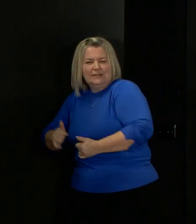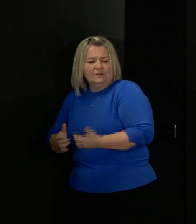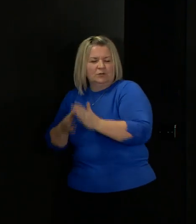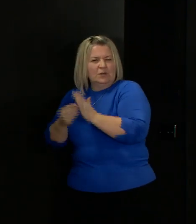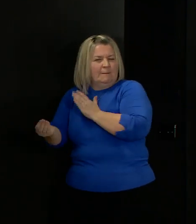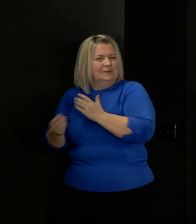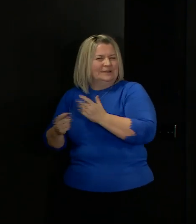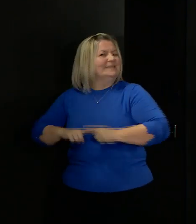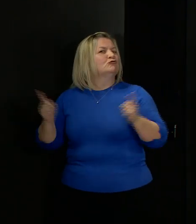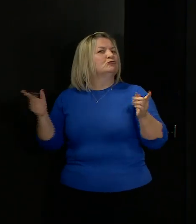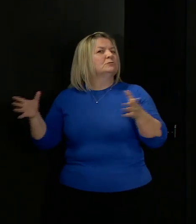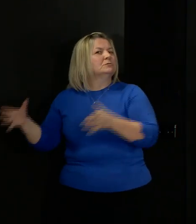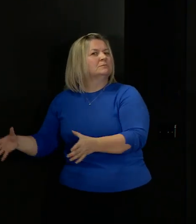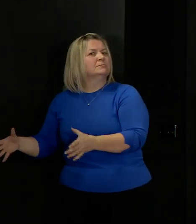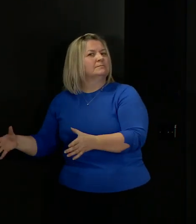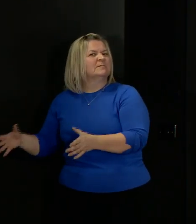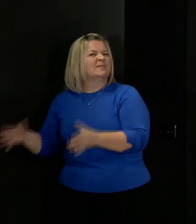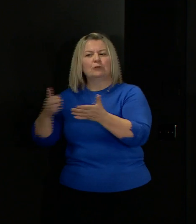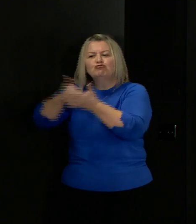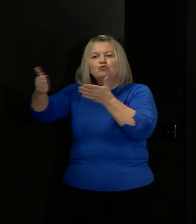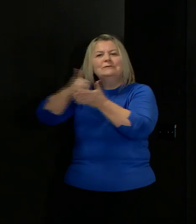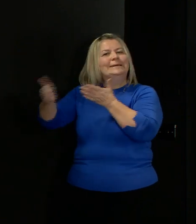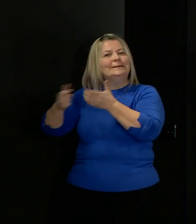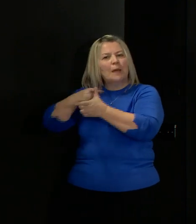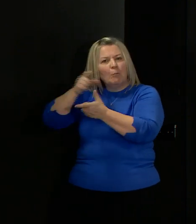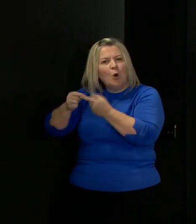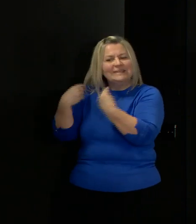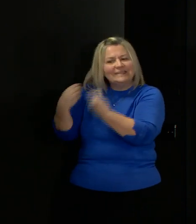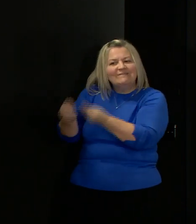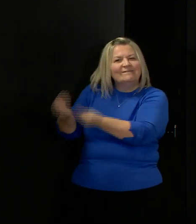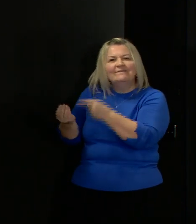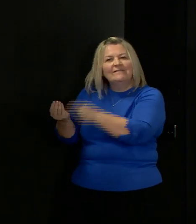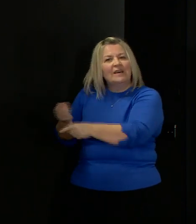we we were very very clear that these are two very different pathways having